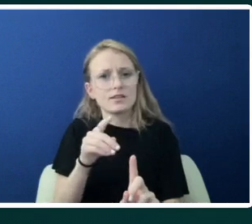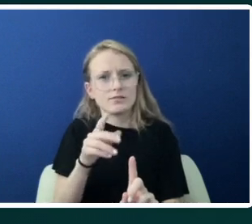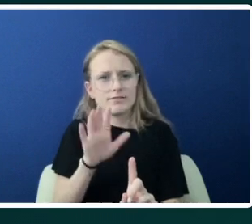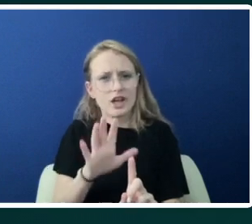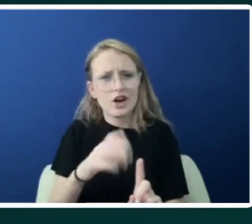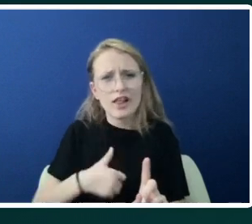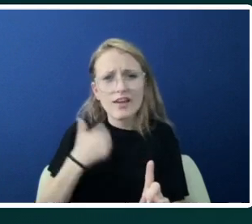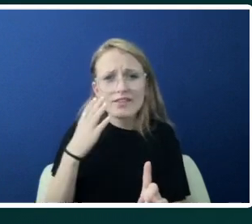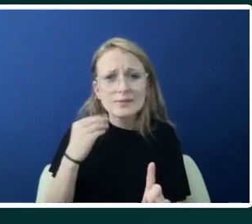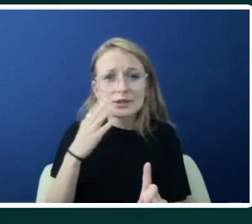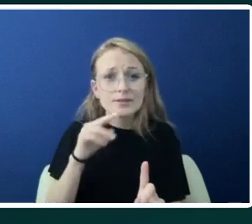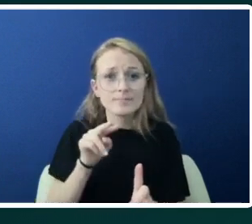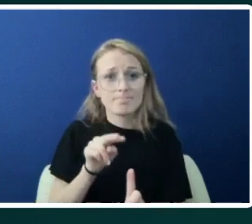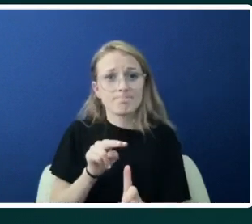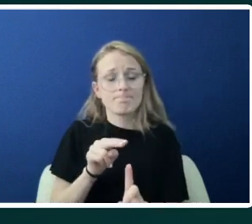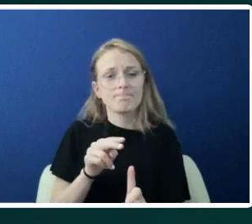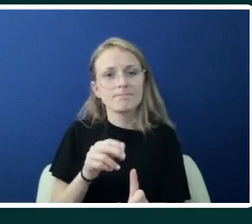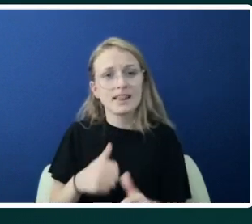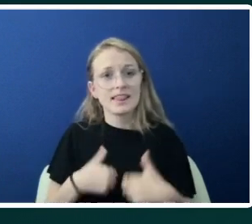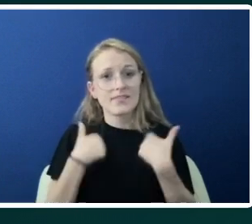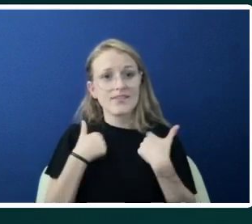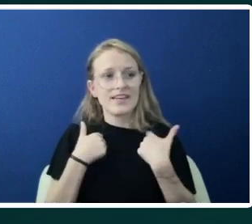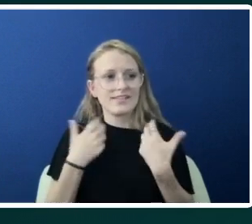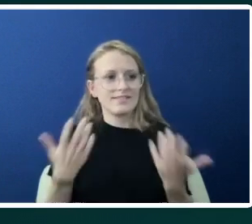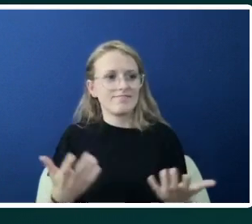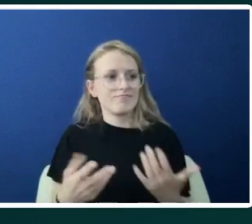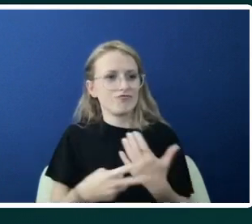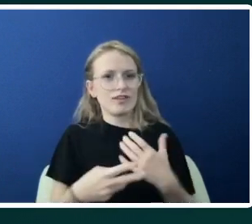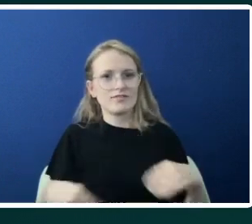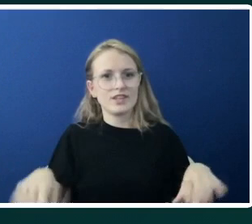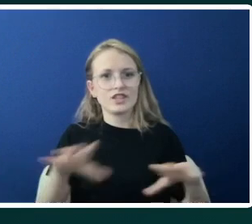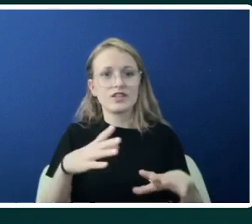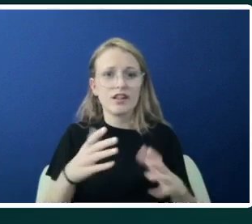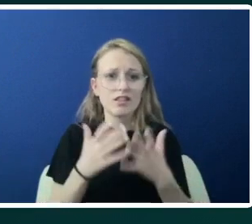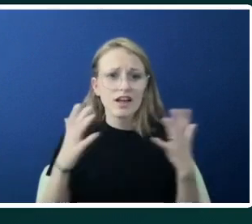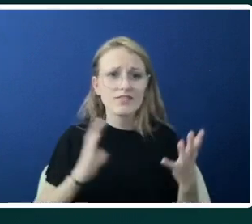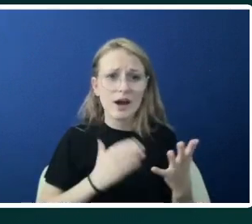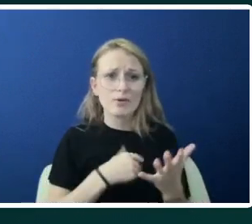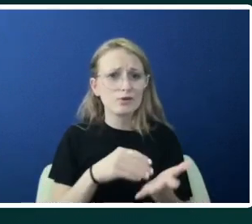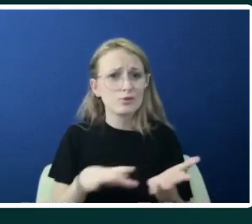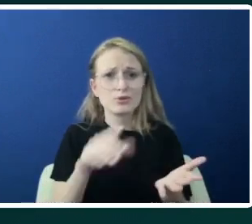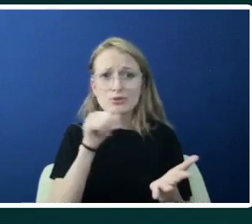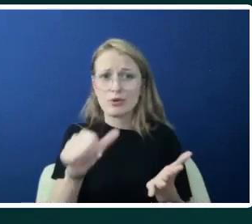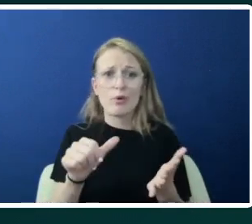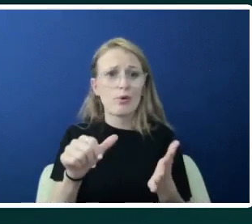the rez, we have a lot of students who, you know, don't really go beyond reservation, like, they